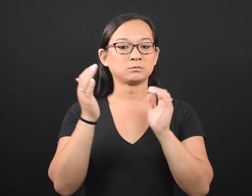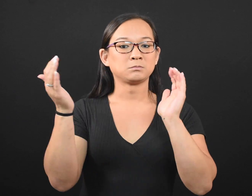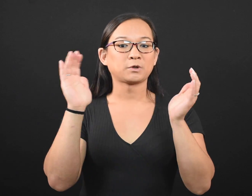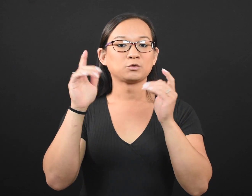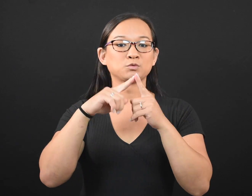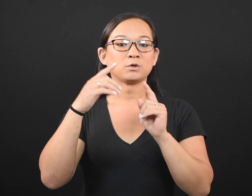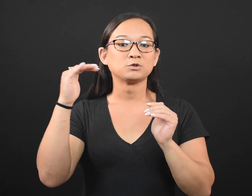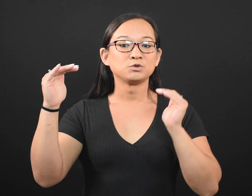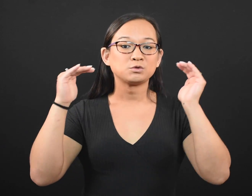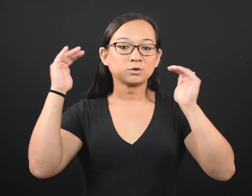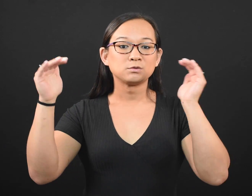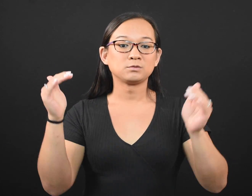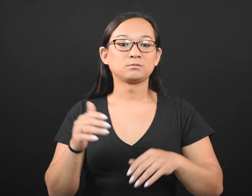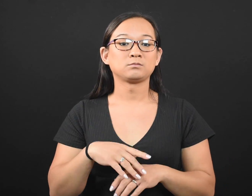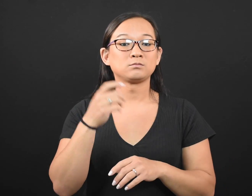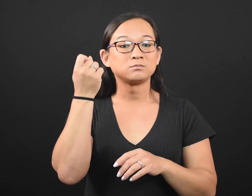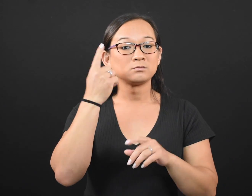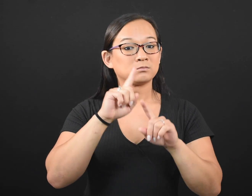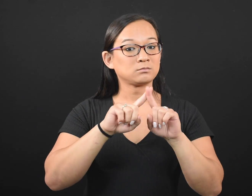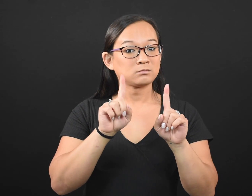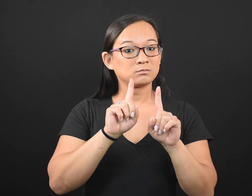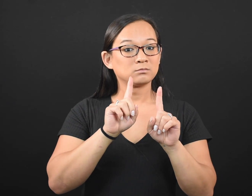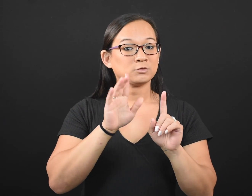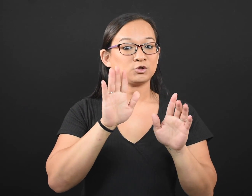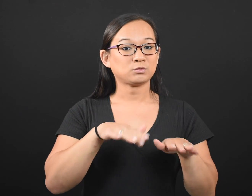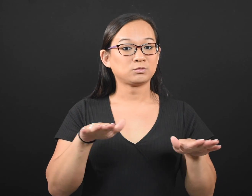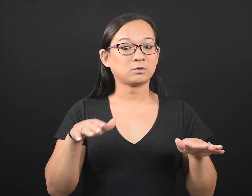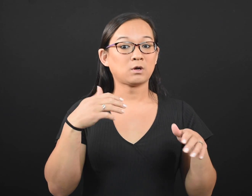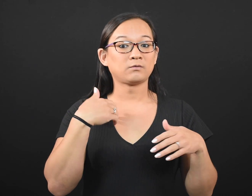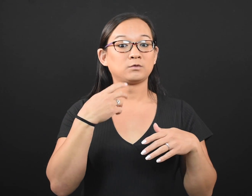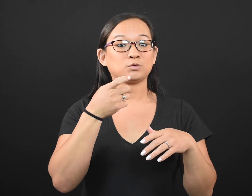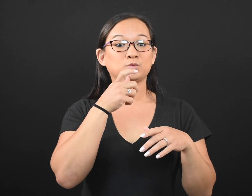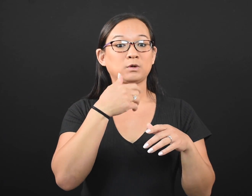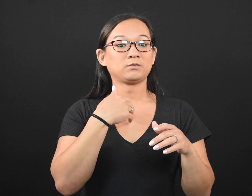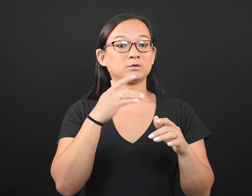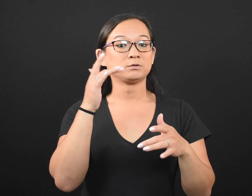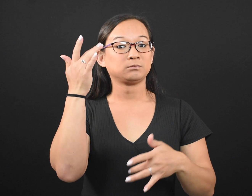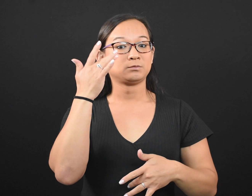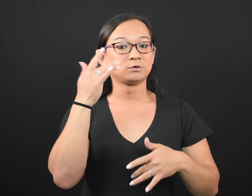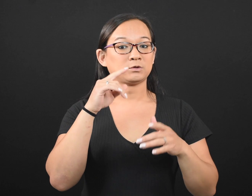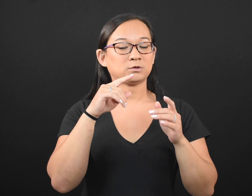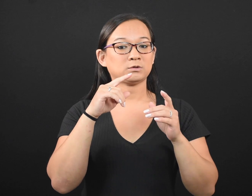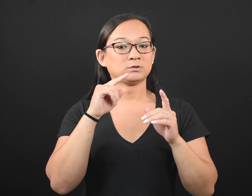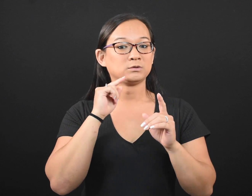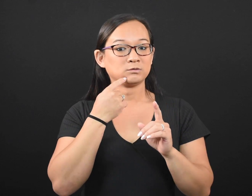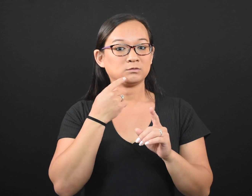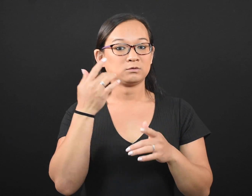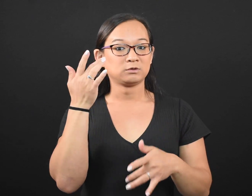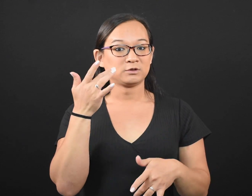compared to adults. However, children with certain underlying medical conditions and infants (less